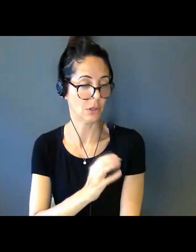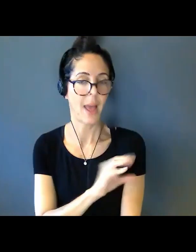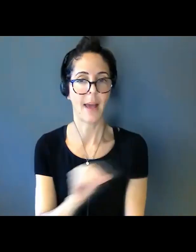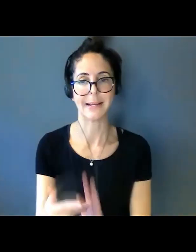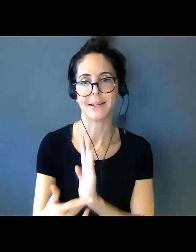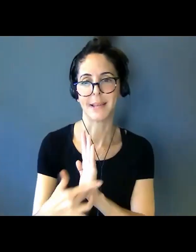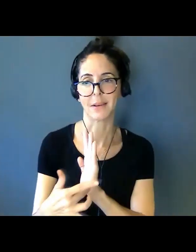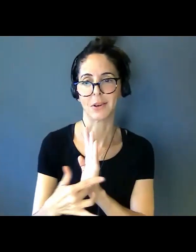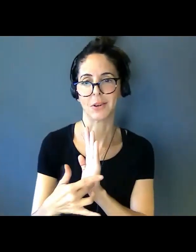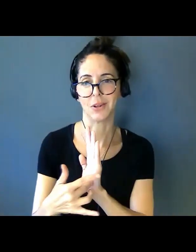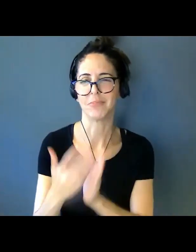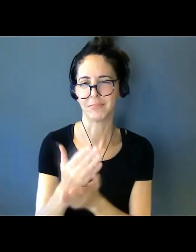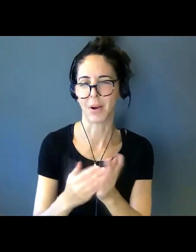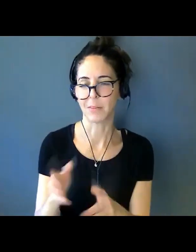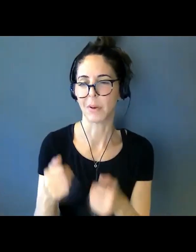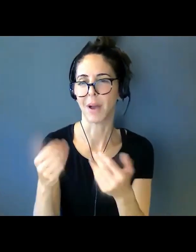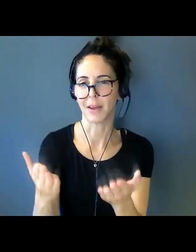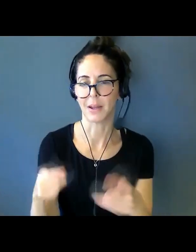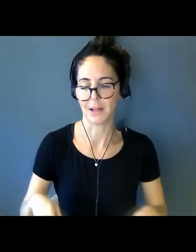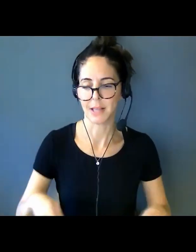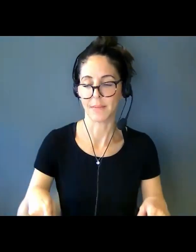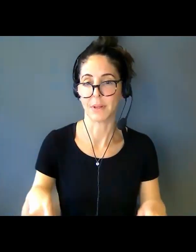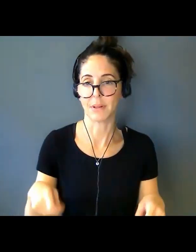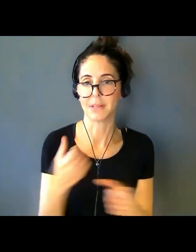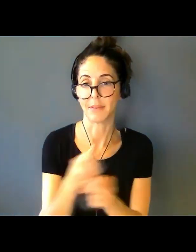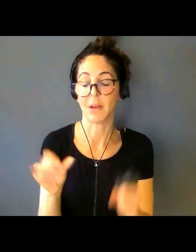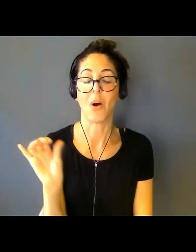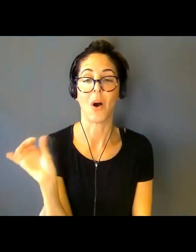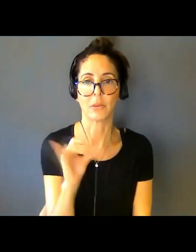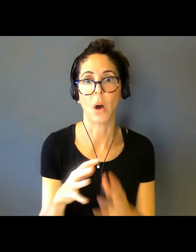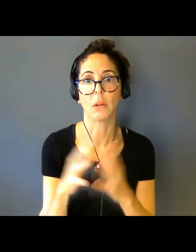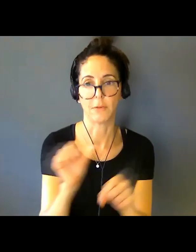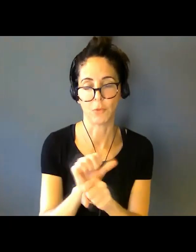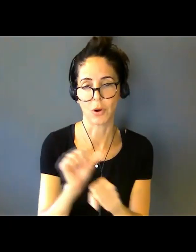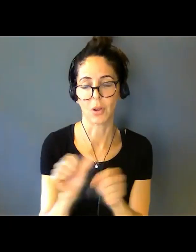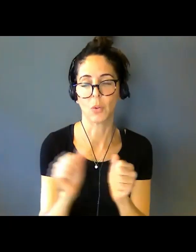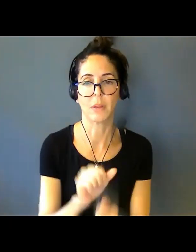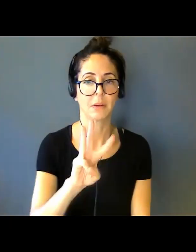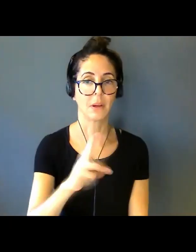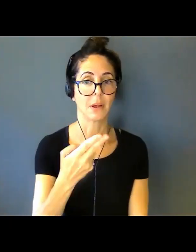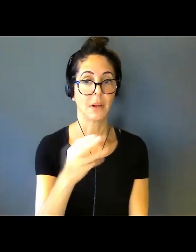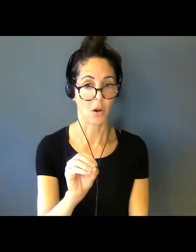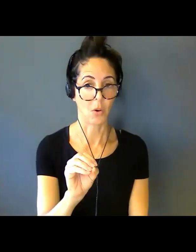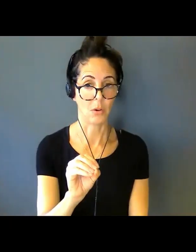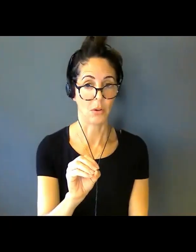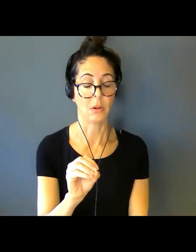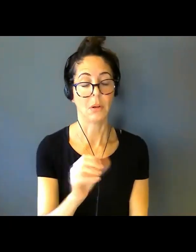of providing wheelchairs safely. We also did a lot of work with WHO to help instigate and